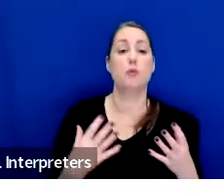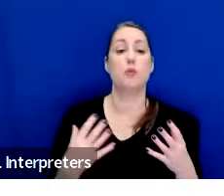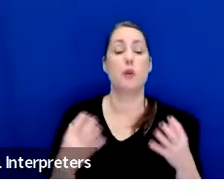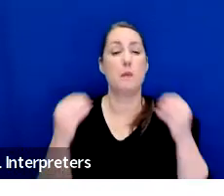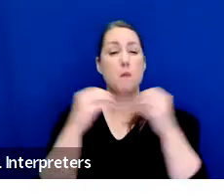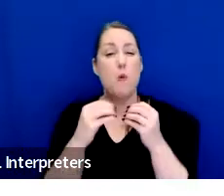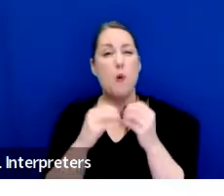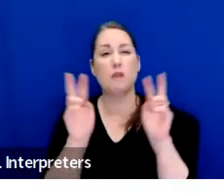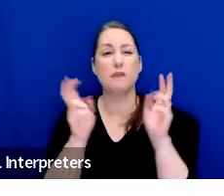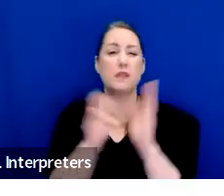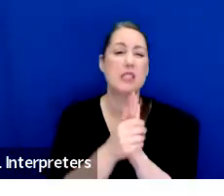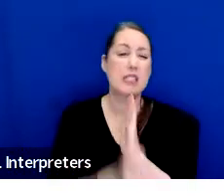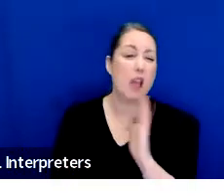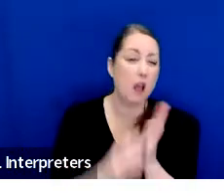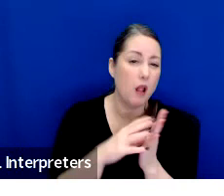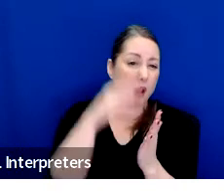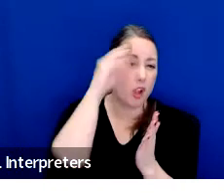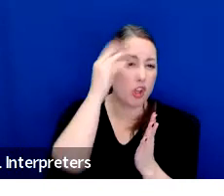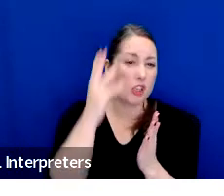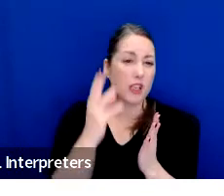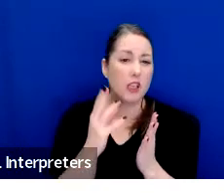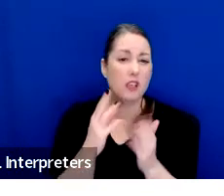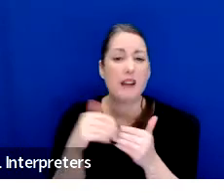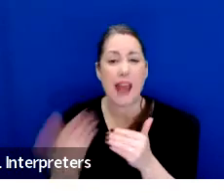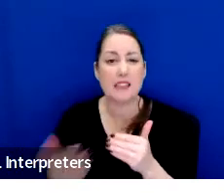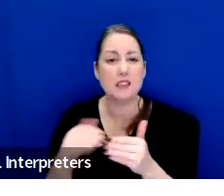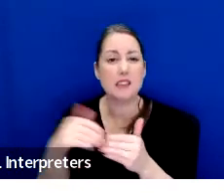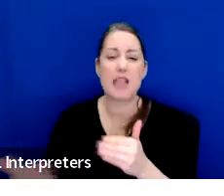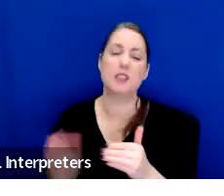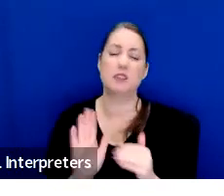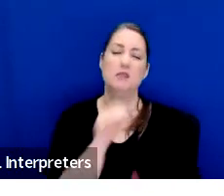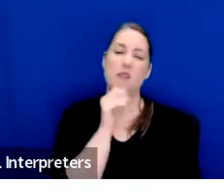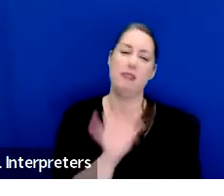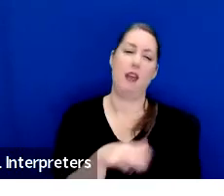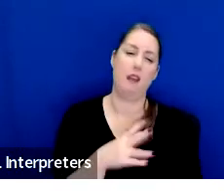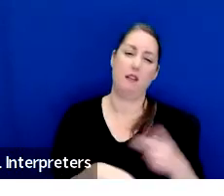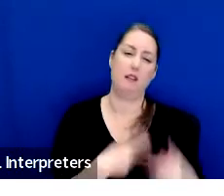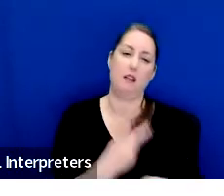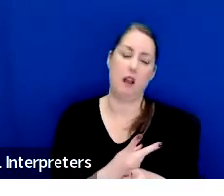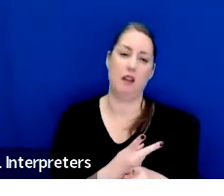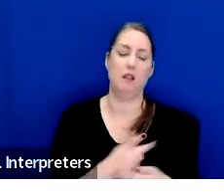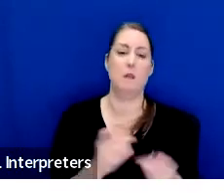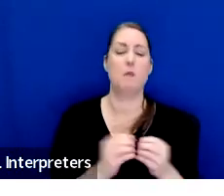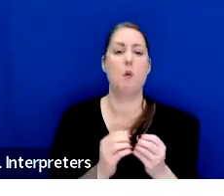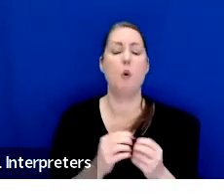learn this skill and build upon it and run this next film and build upon it. There are more self-contained topics,